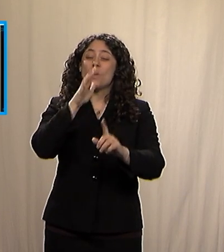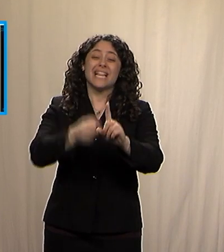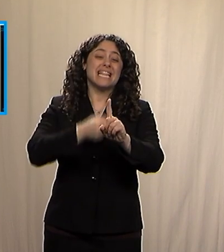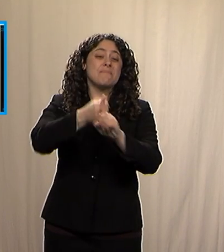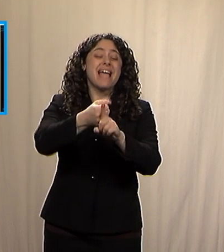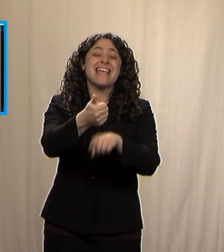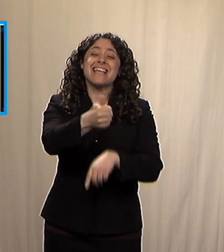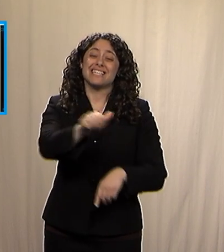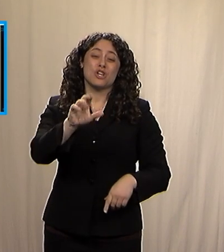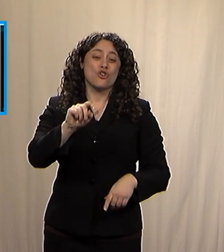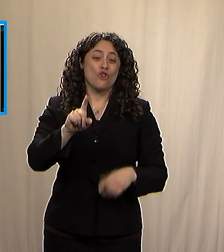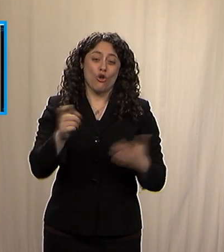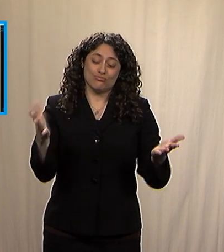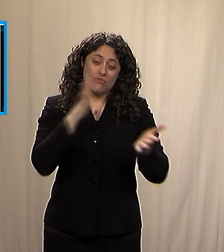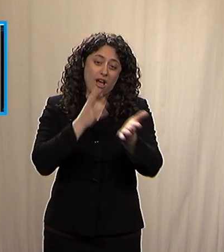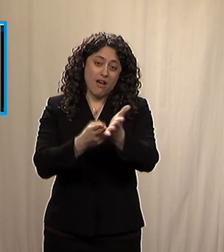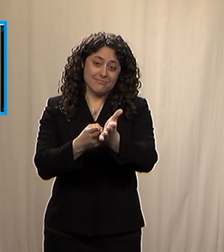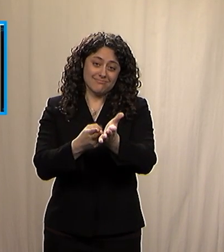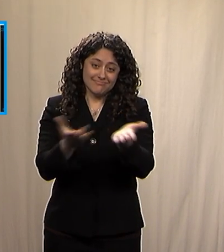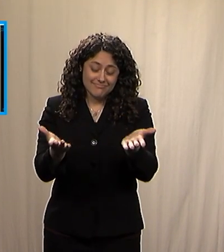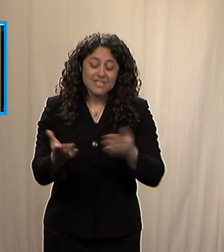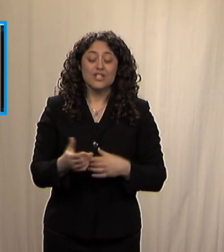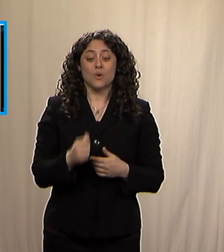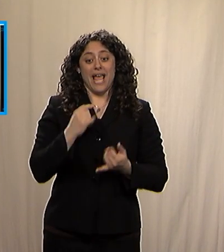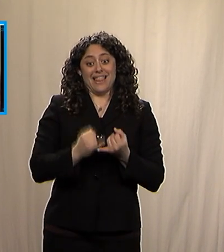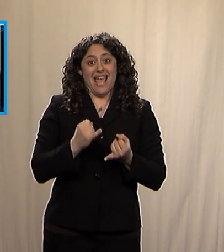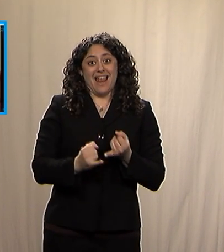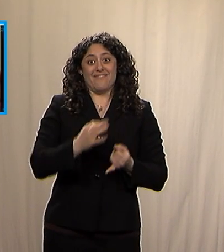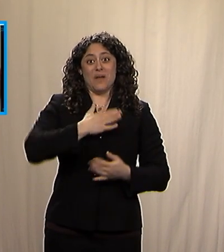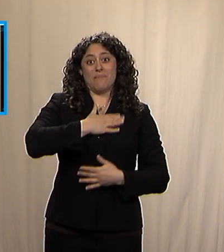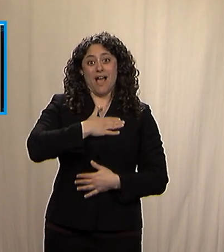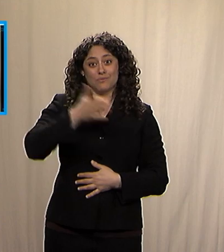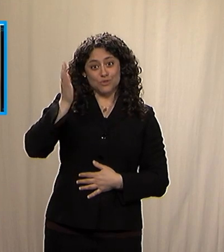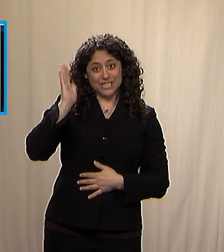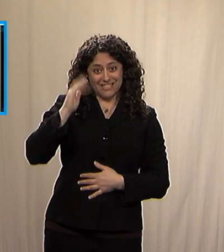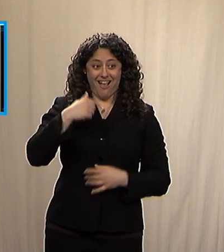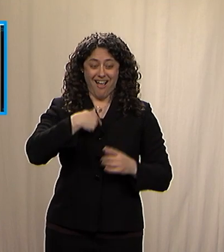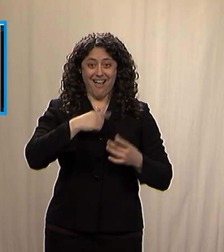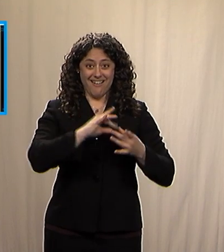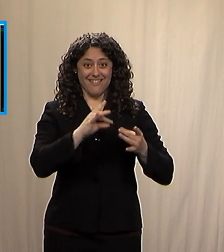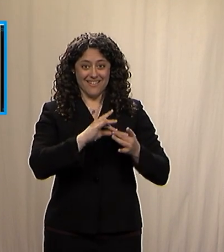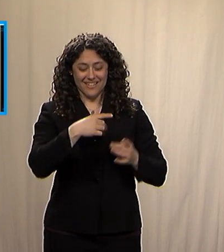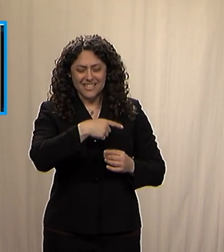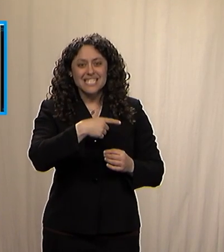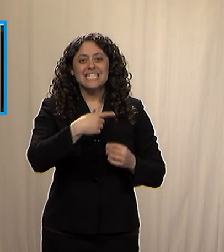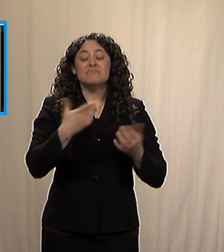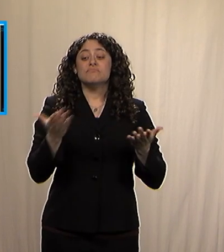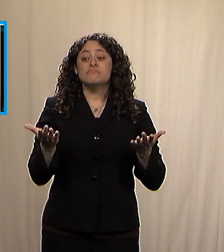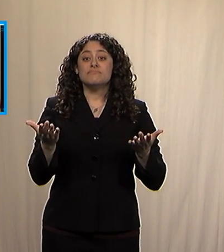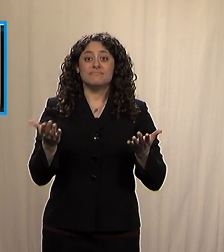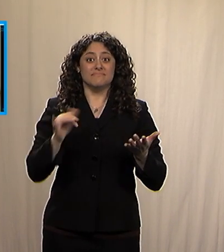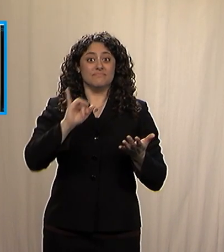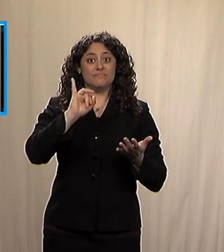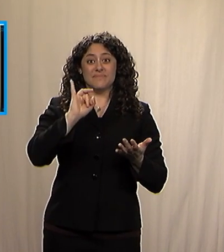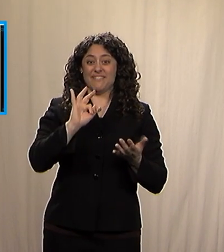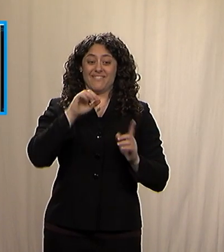As I said, toward the end, if this indeed is a model of an abstract model of interpretive interaction